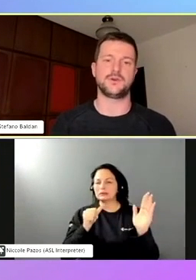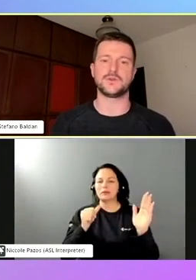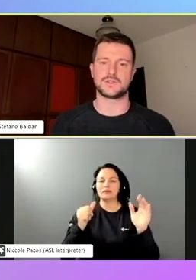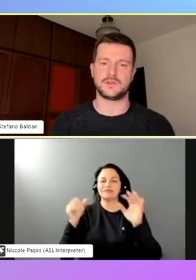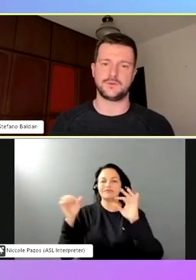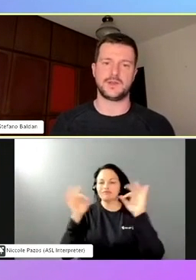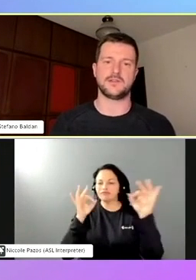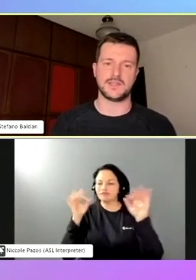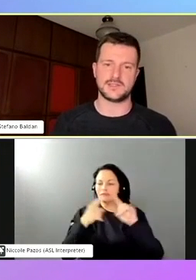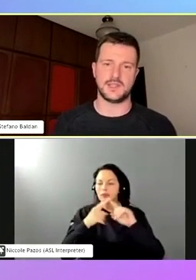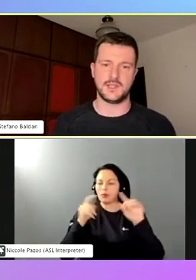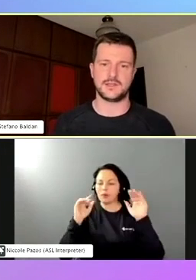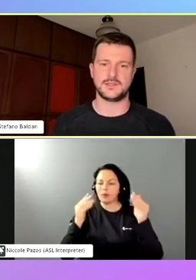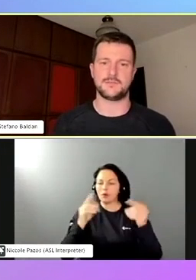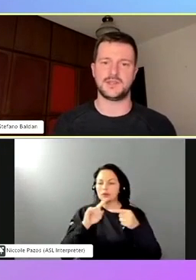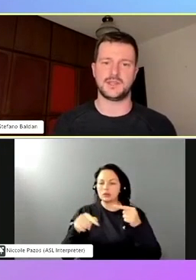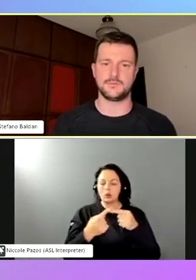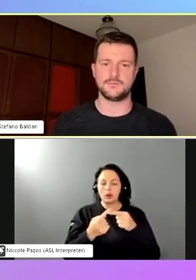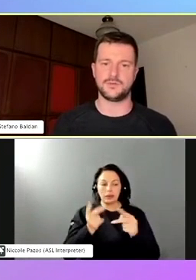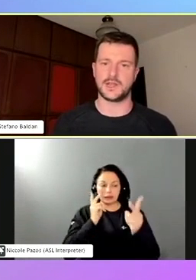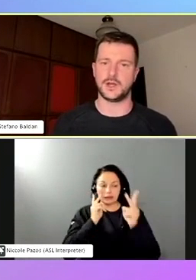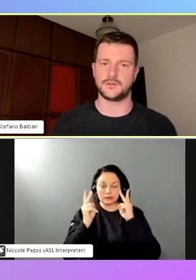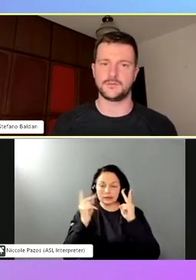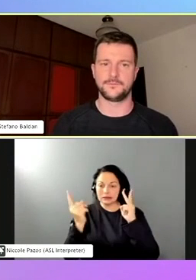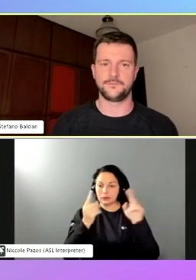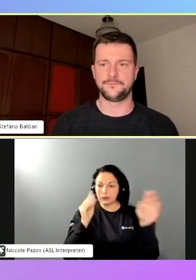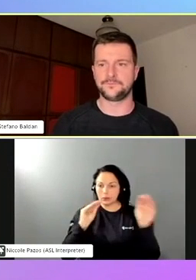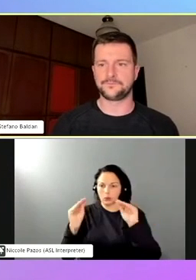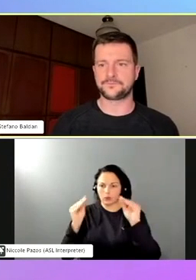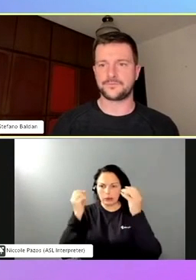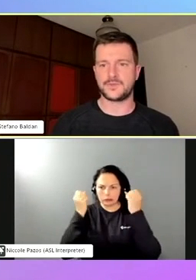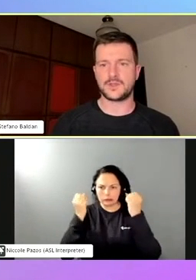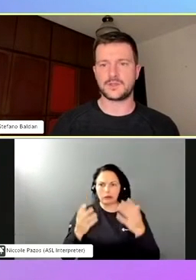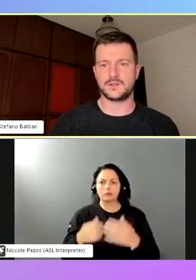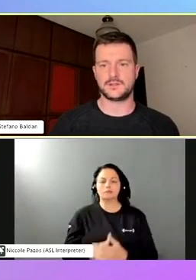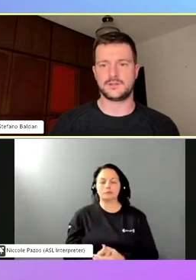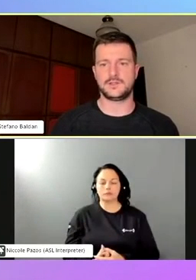We want to reach the objects starting from a starting point,